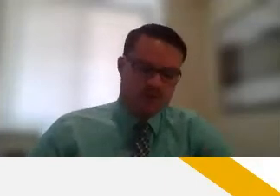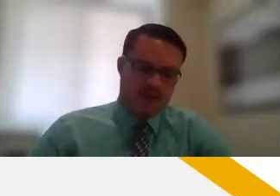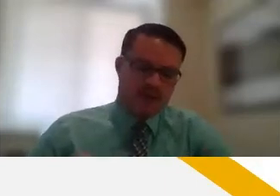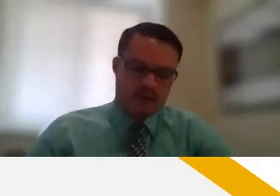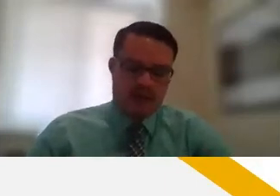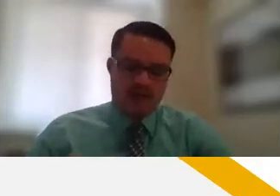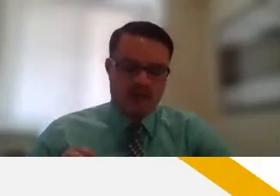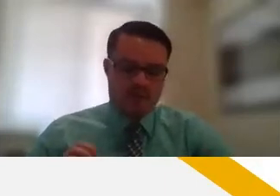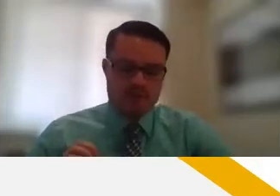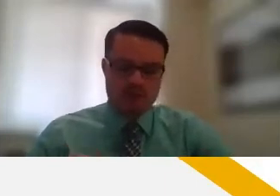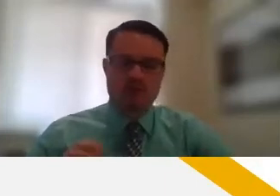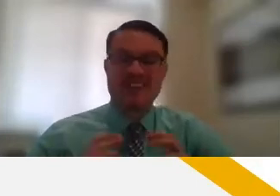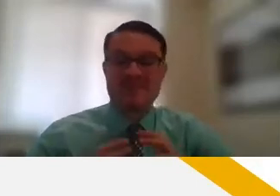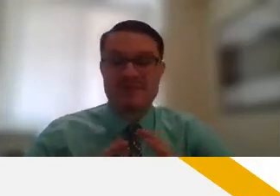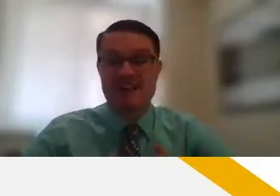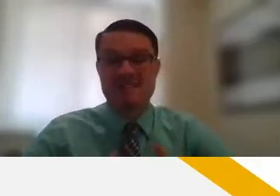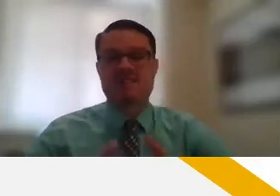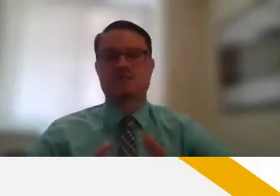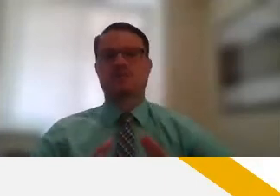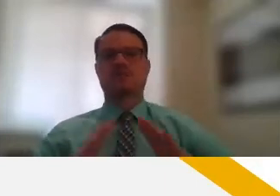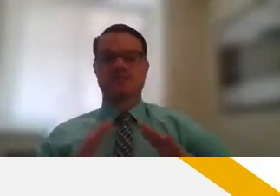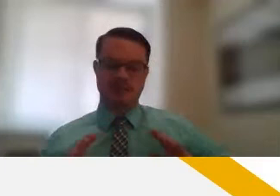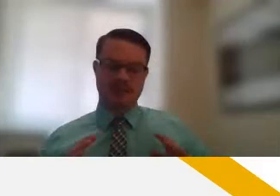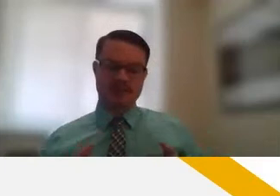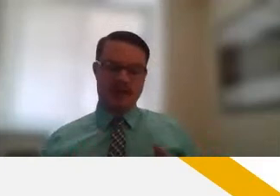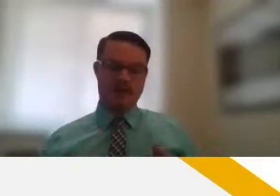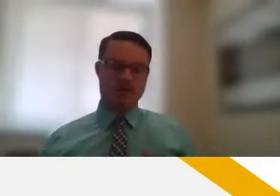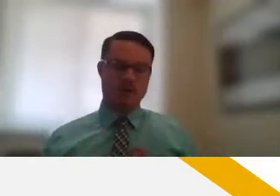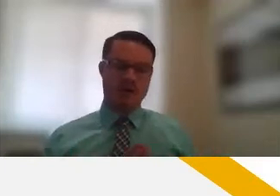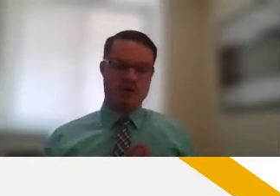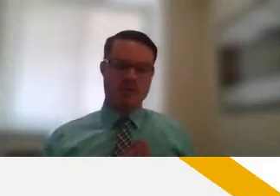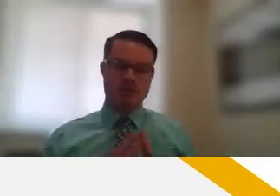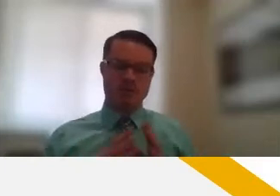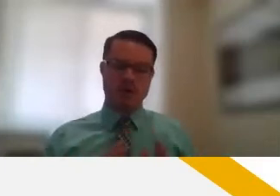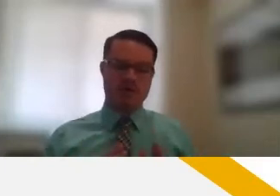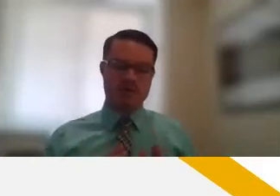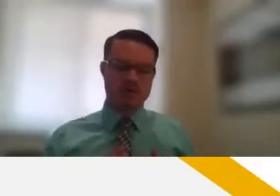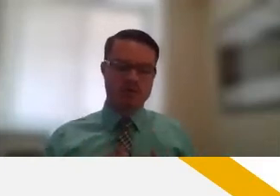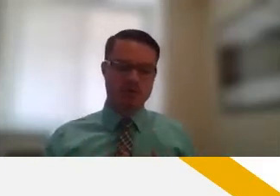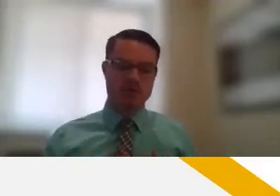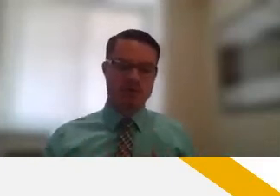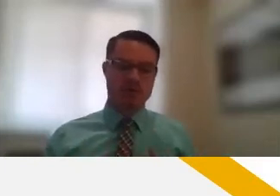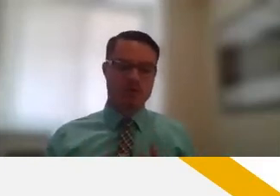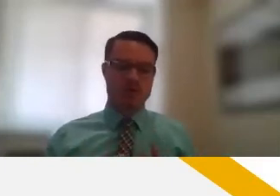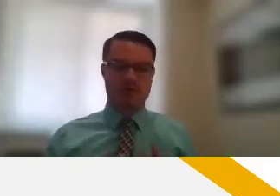was that if we have schools really invest in students with disabilities now, while they're in school